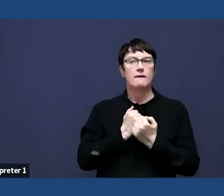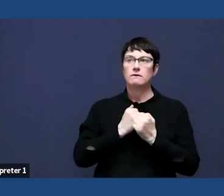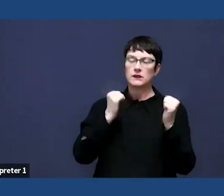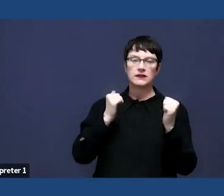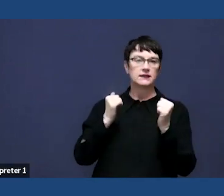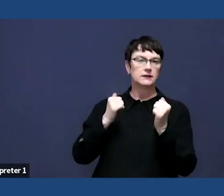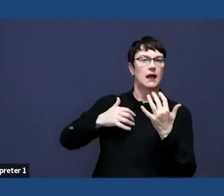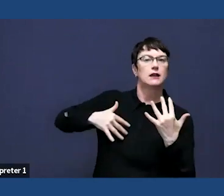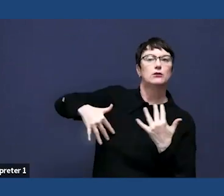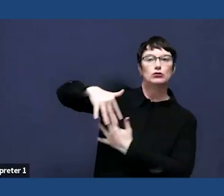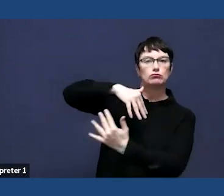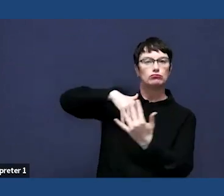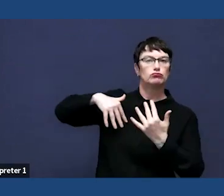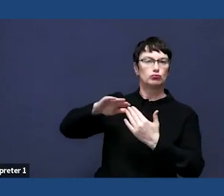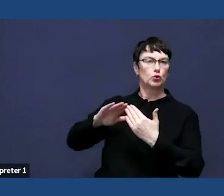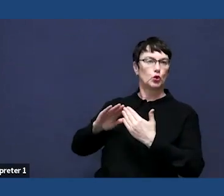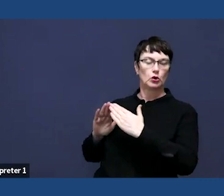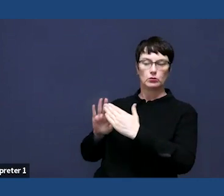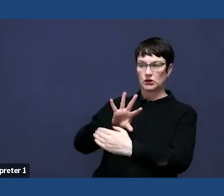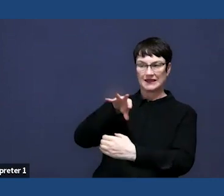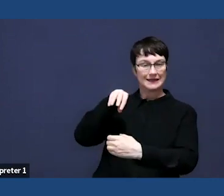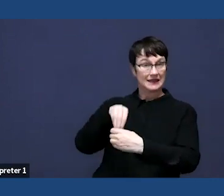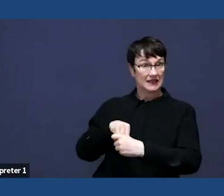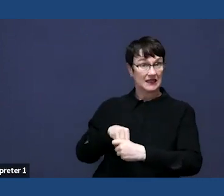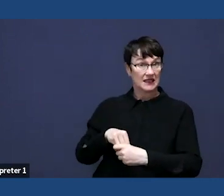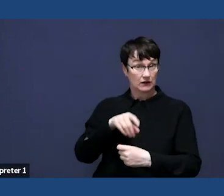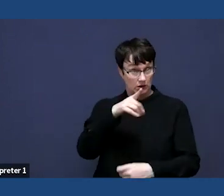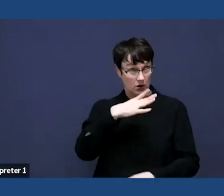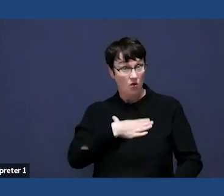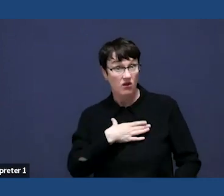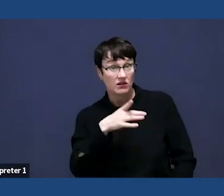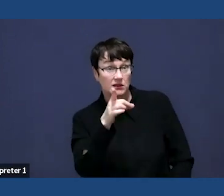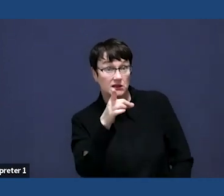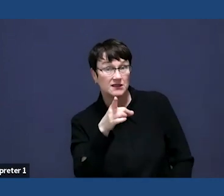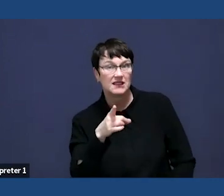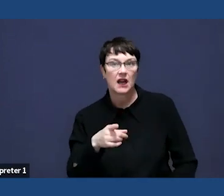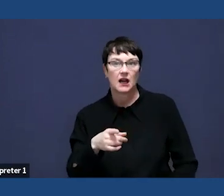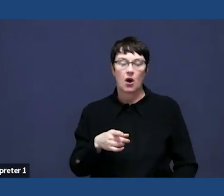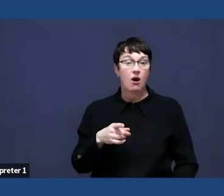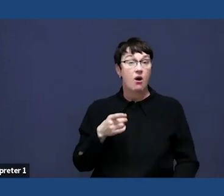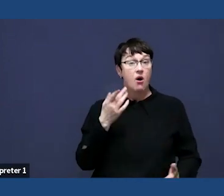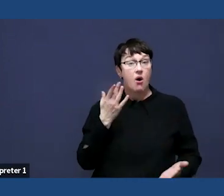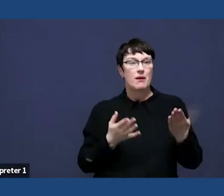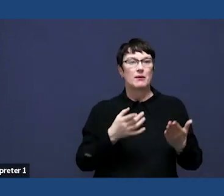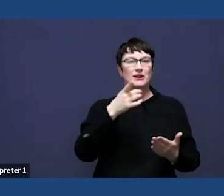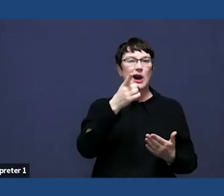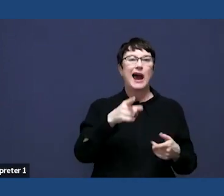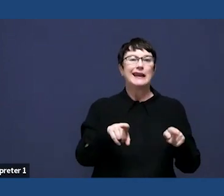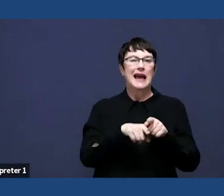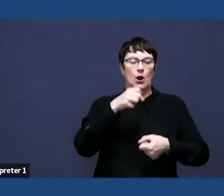Because even the word retired is wrong. It's like you're abandoned, left behind from society.